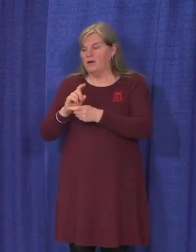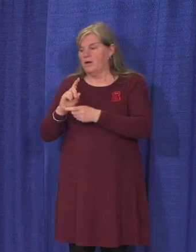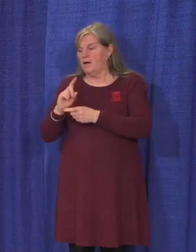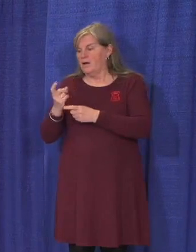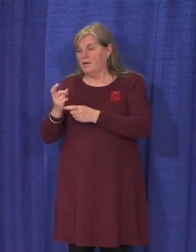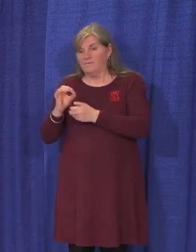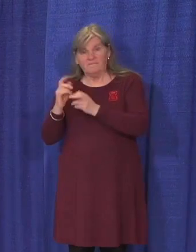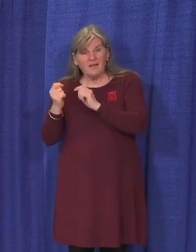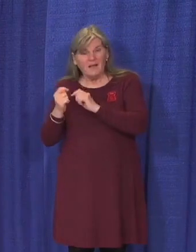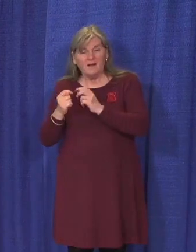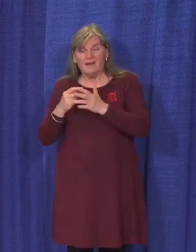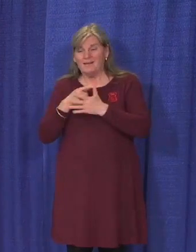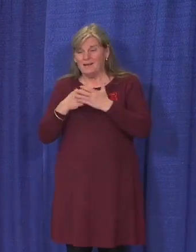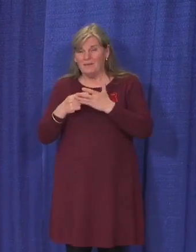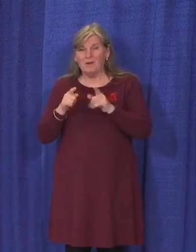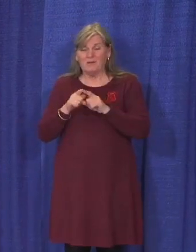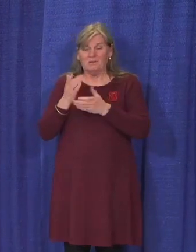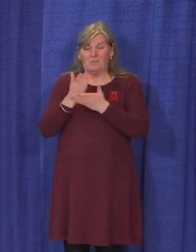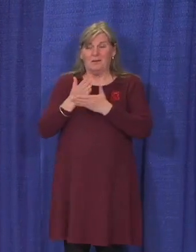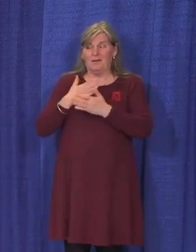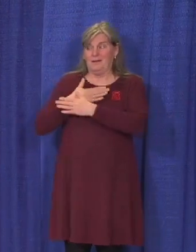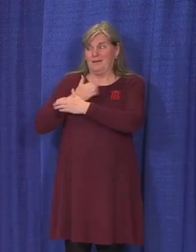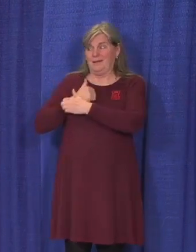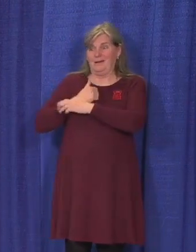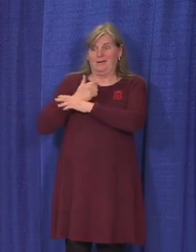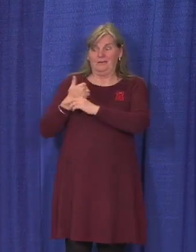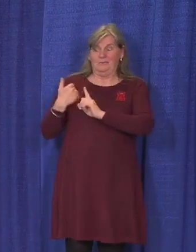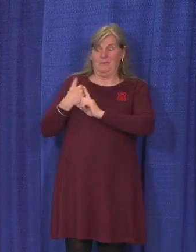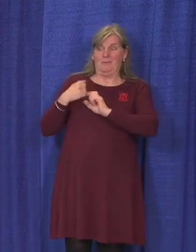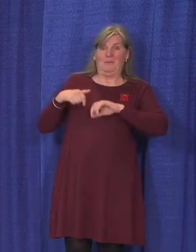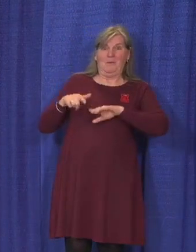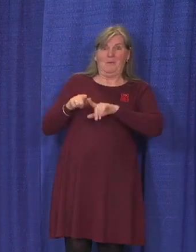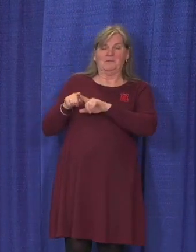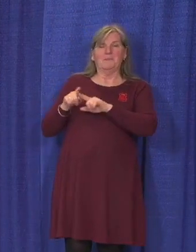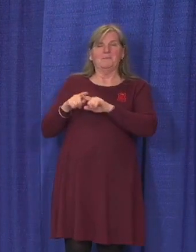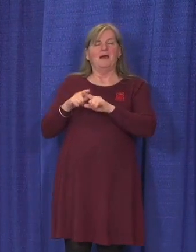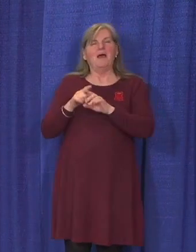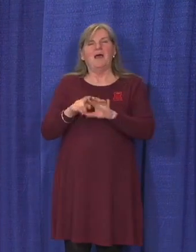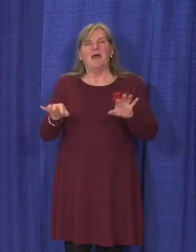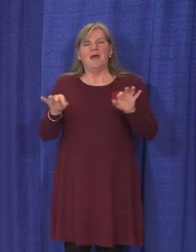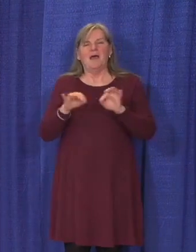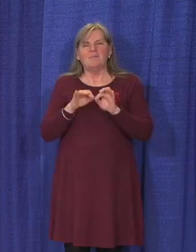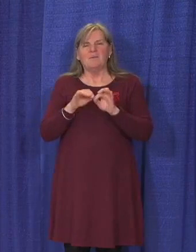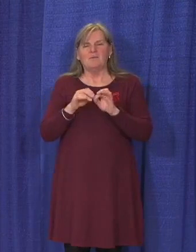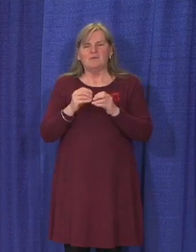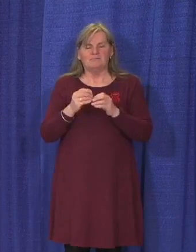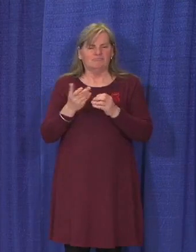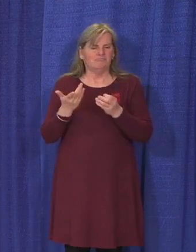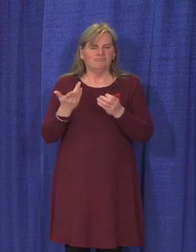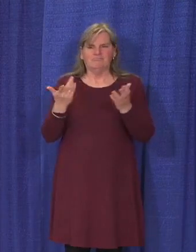to lifting restrictions. Including vaccine uptake.